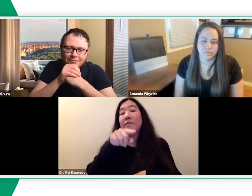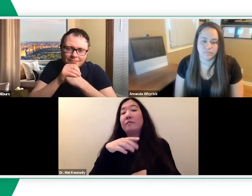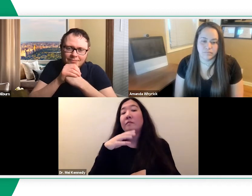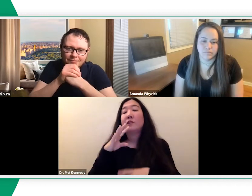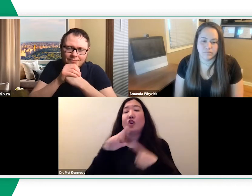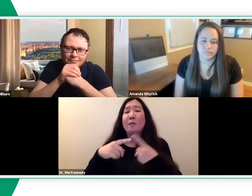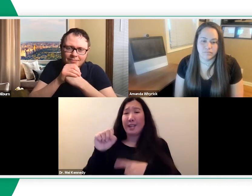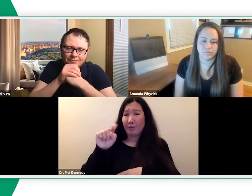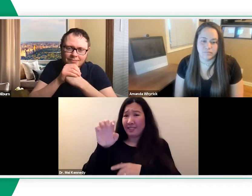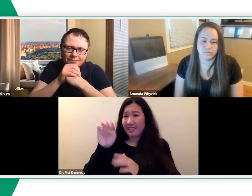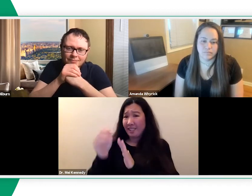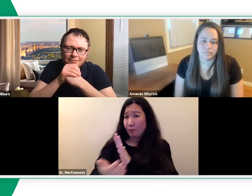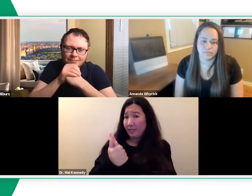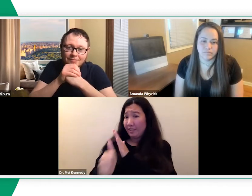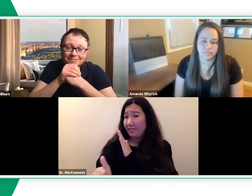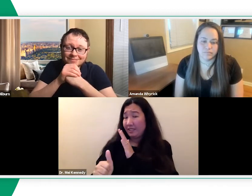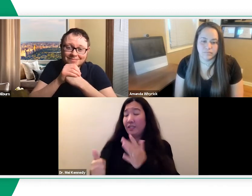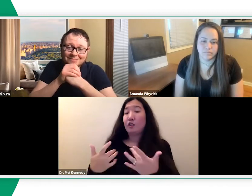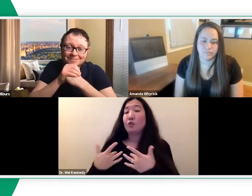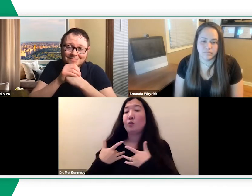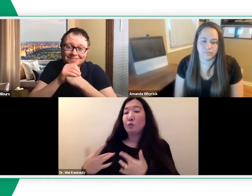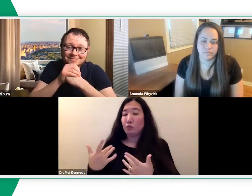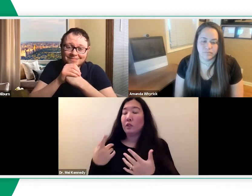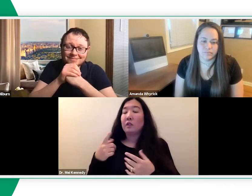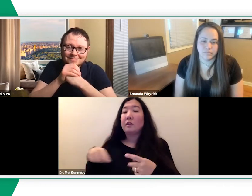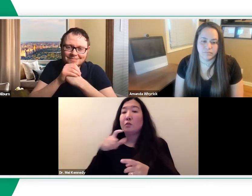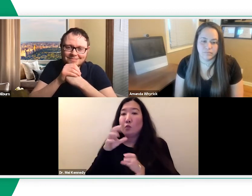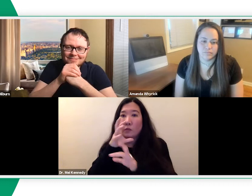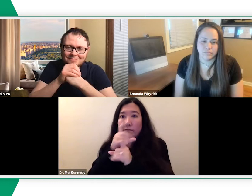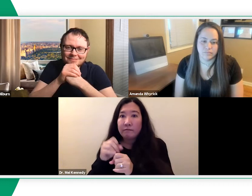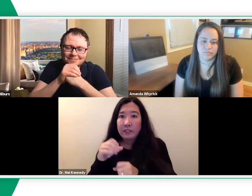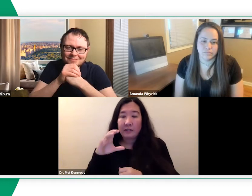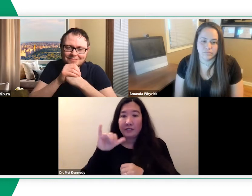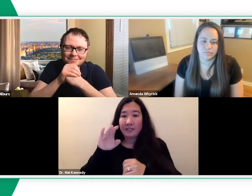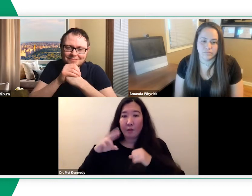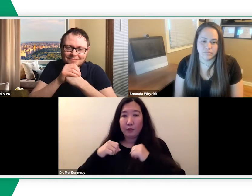of STEM. And when you talk about STEM skills specifically,